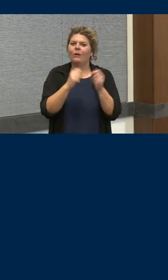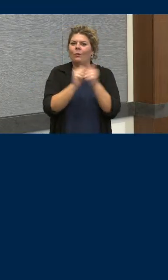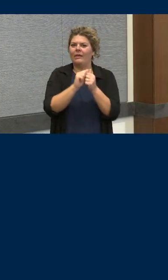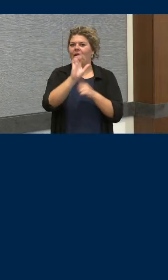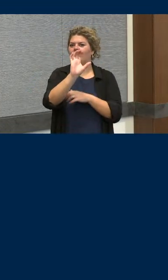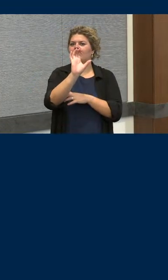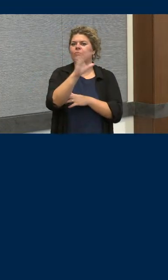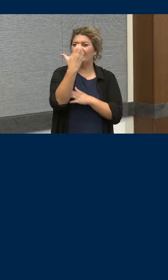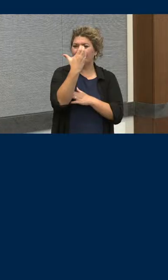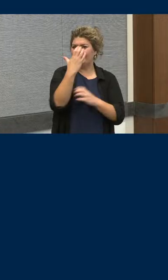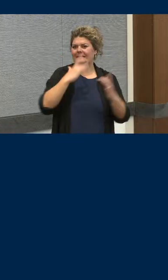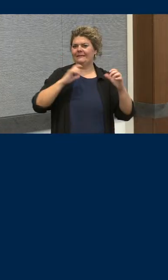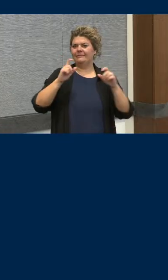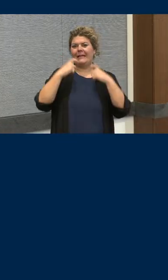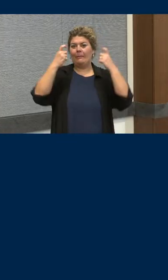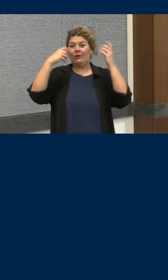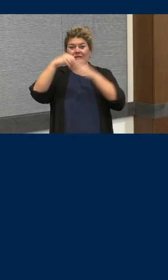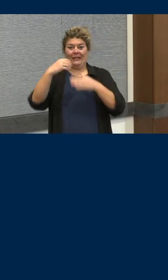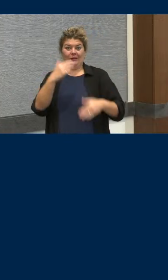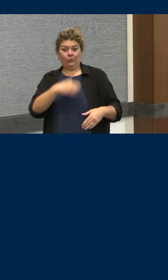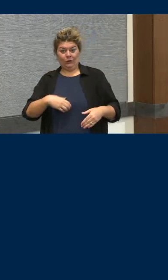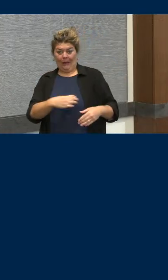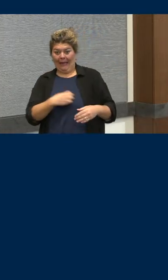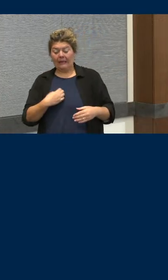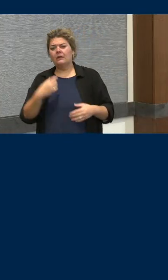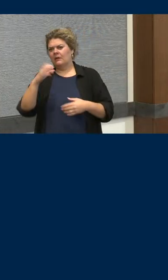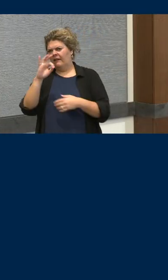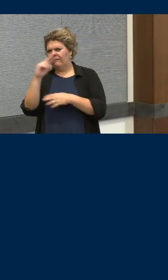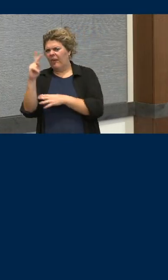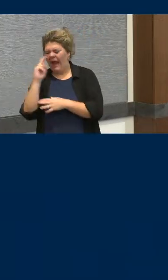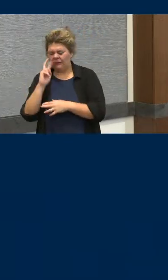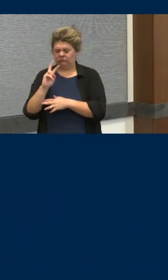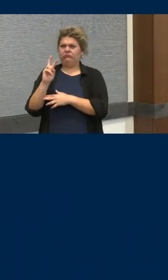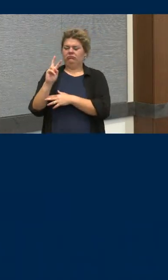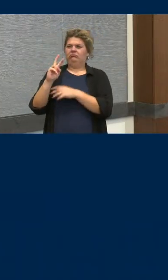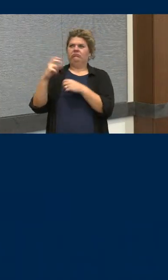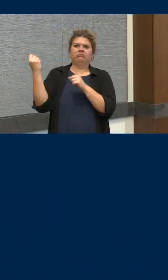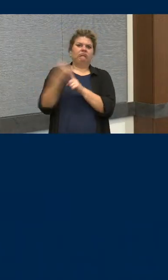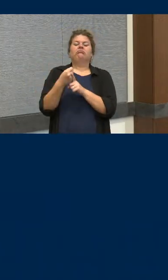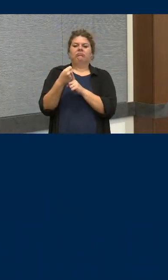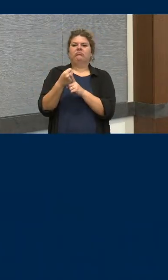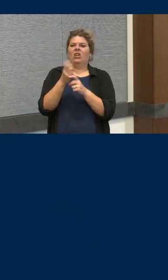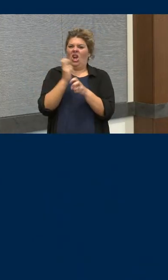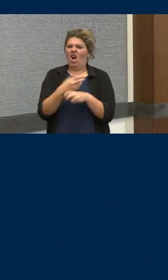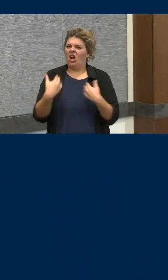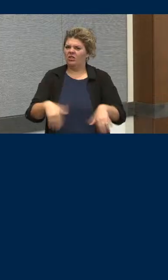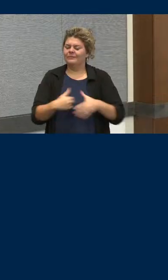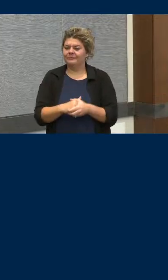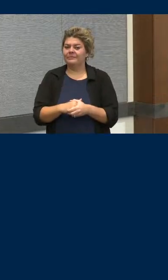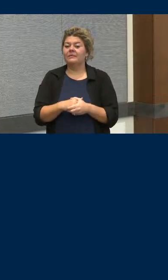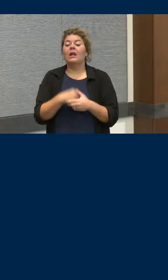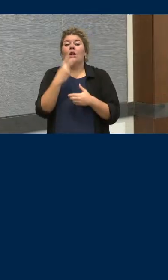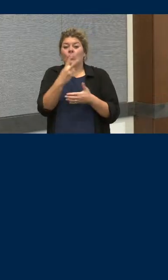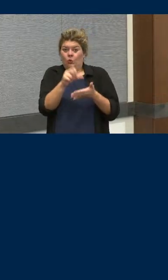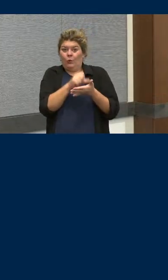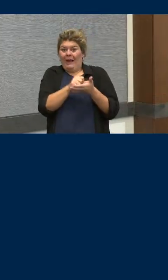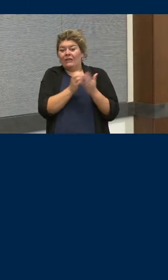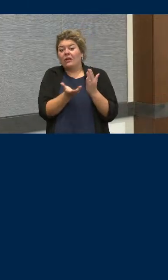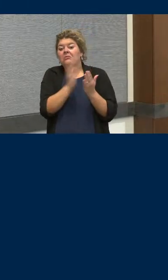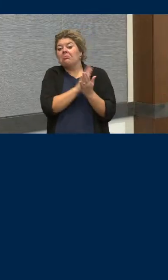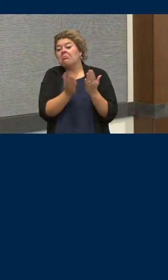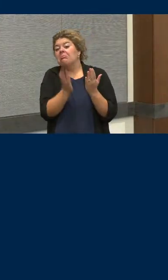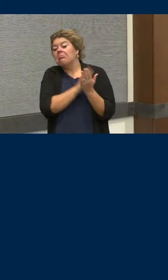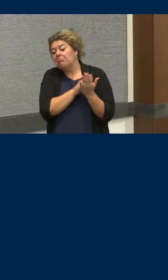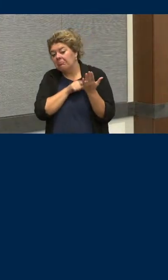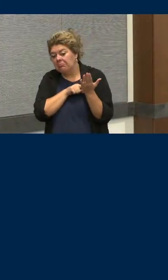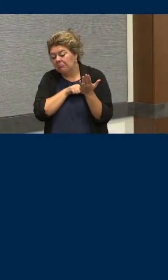Frank forcefully.